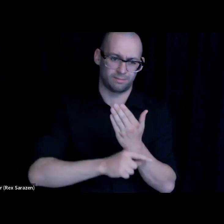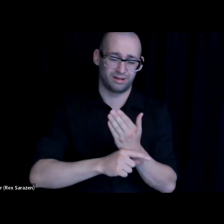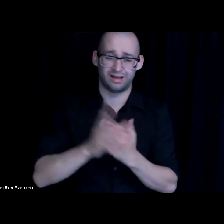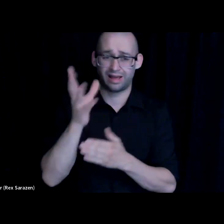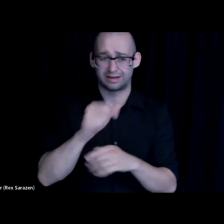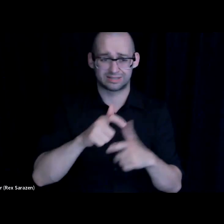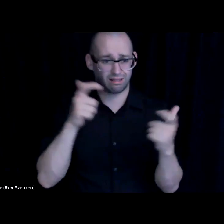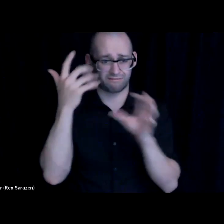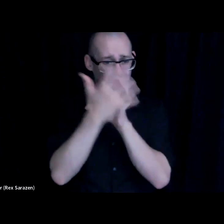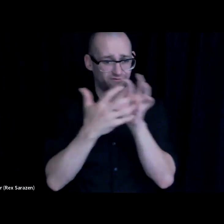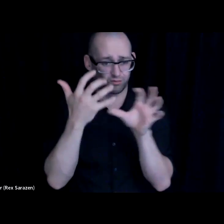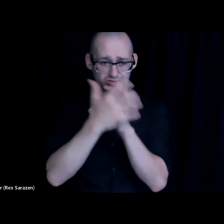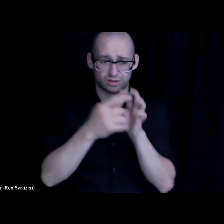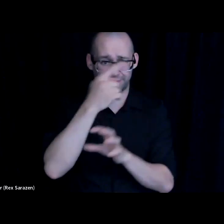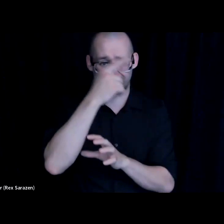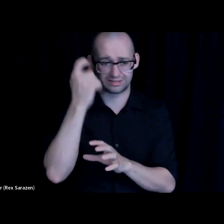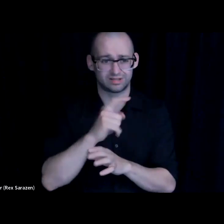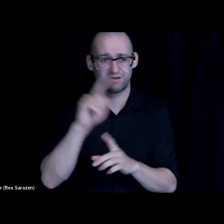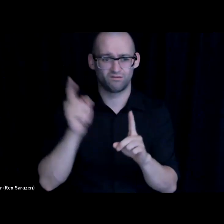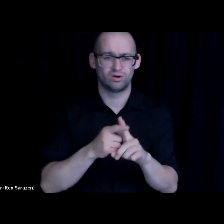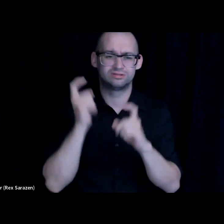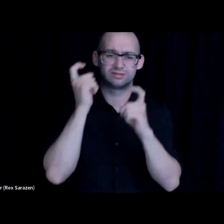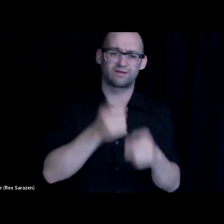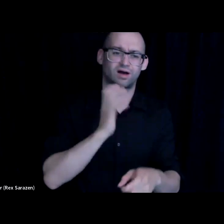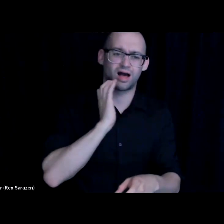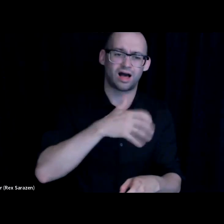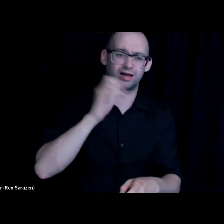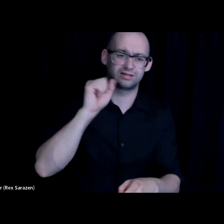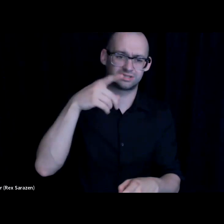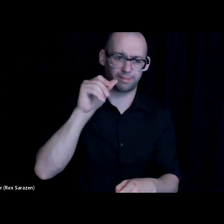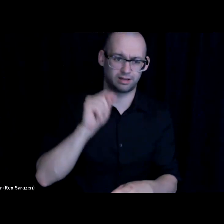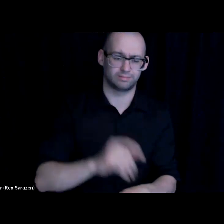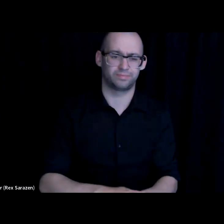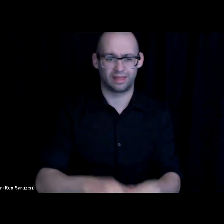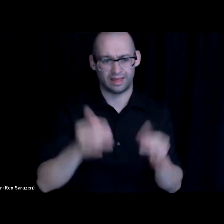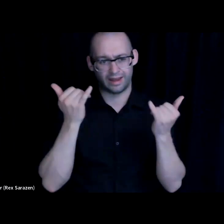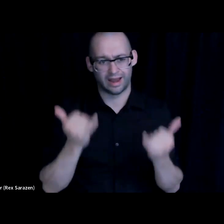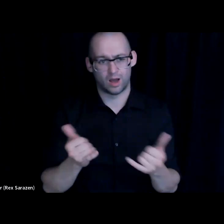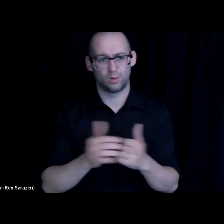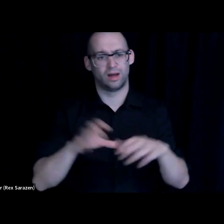because there was first. Here's the hotspots. Okay, now we have the emergency connectivity